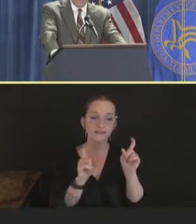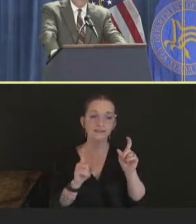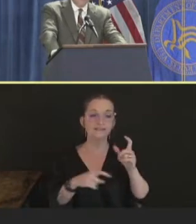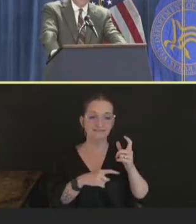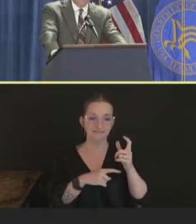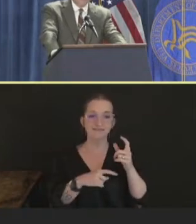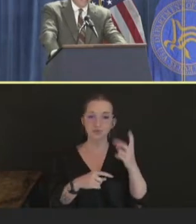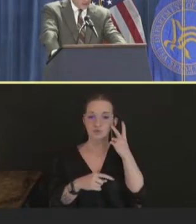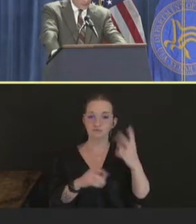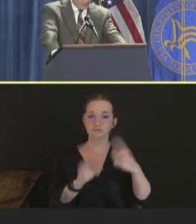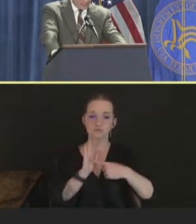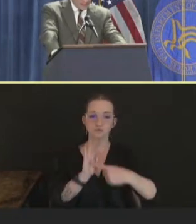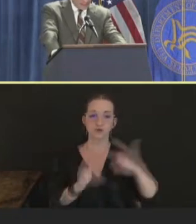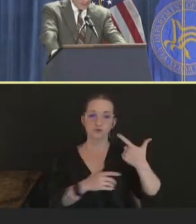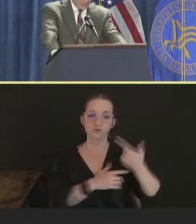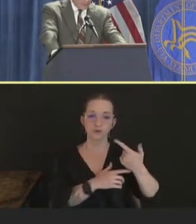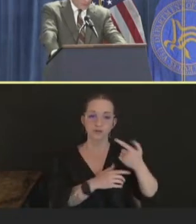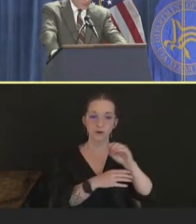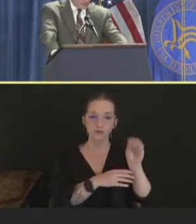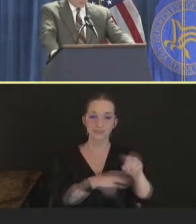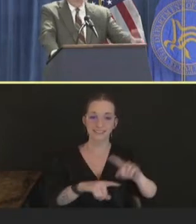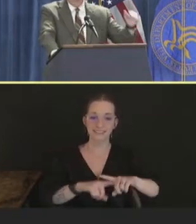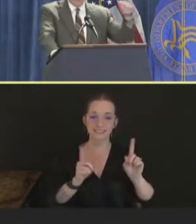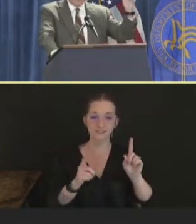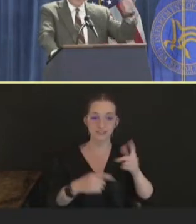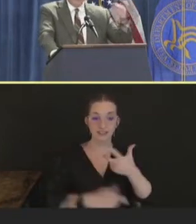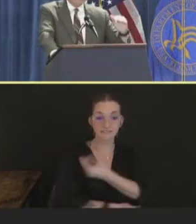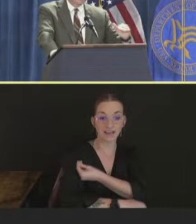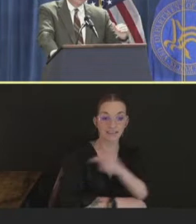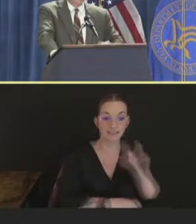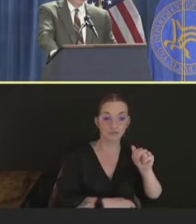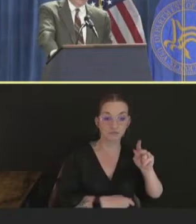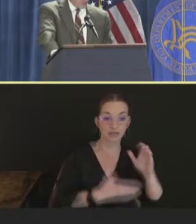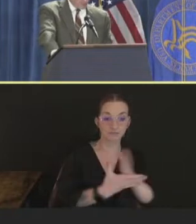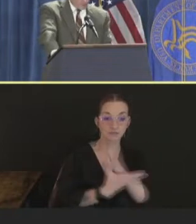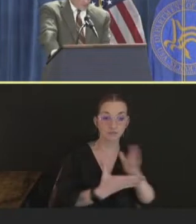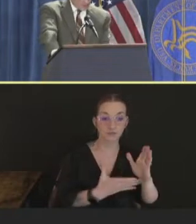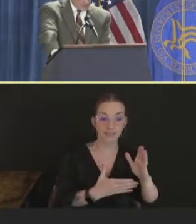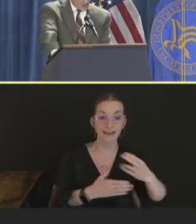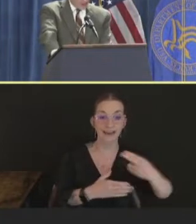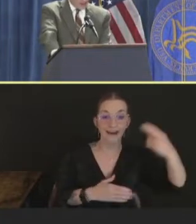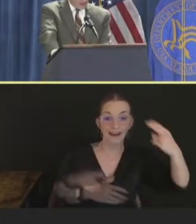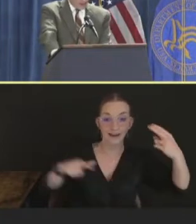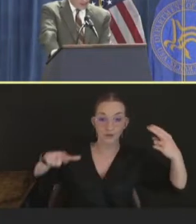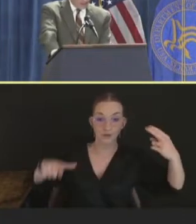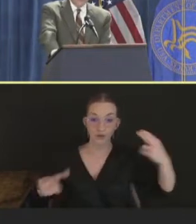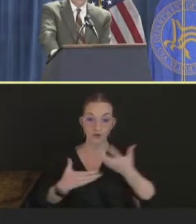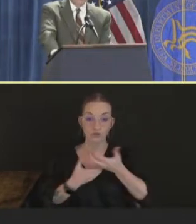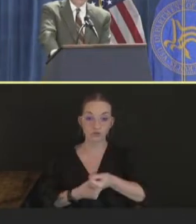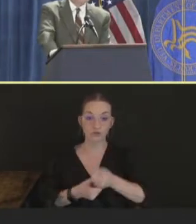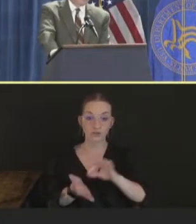in vaccination rates between those with higher and lower trust scores in the health system,